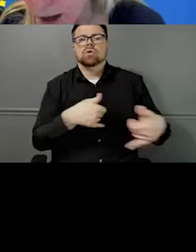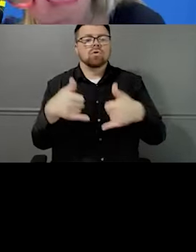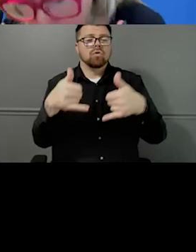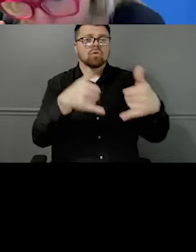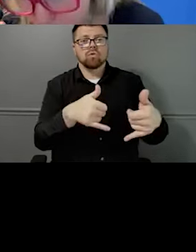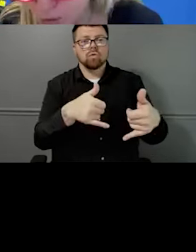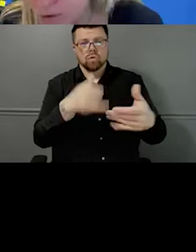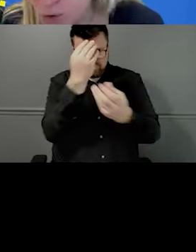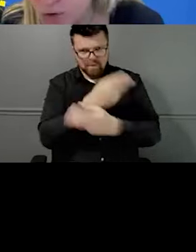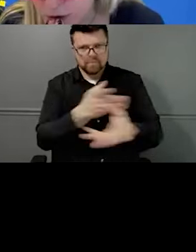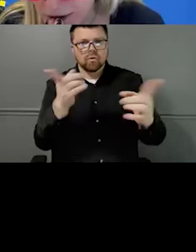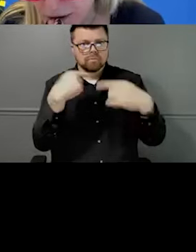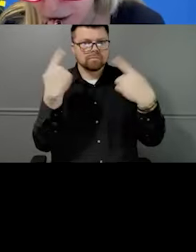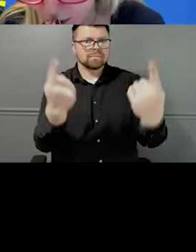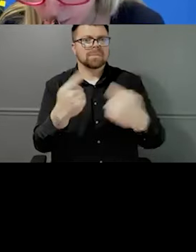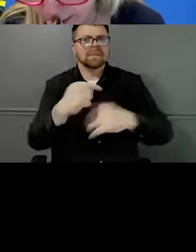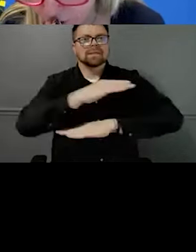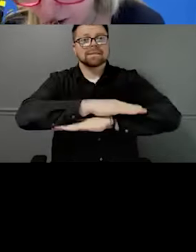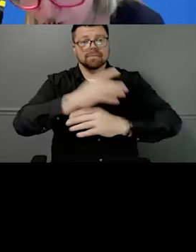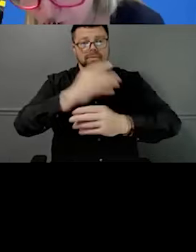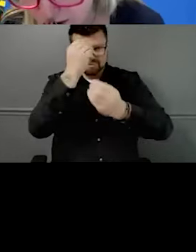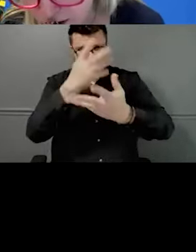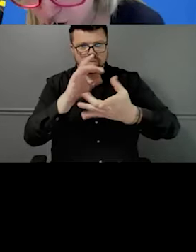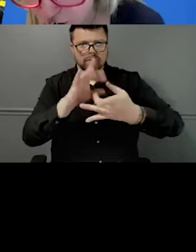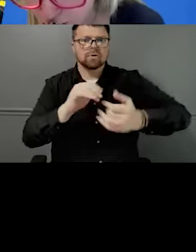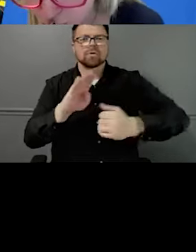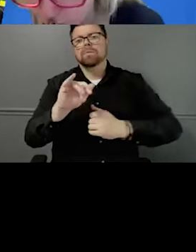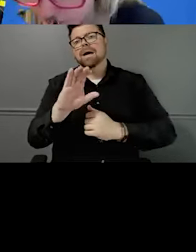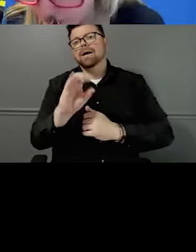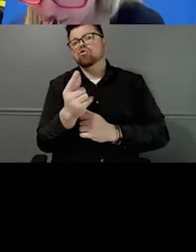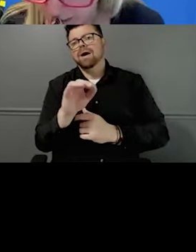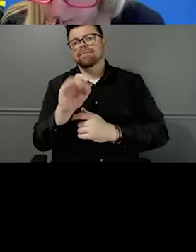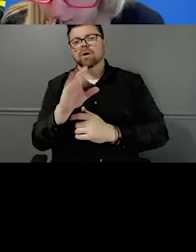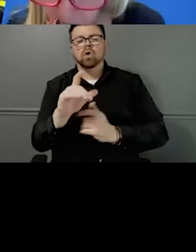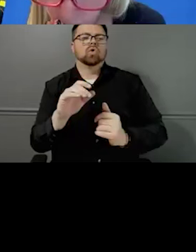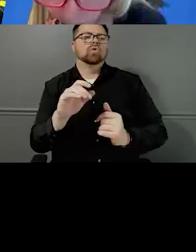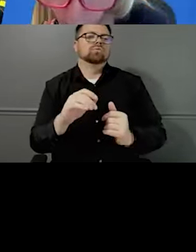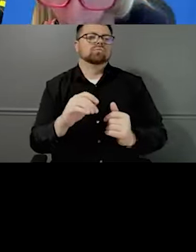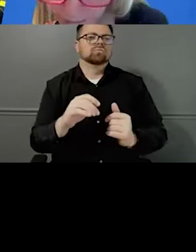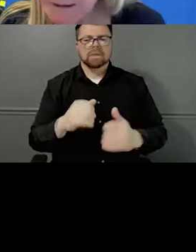disclosures related to the biographical sketch and current and pending other support.